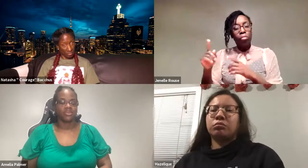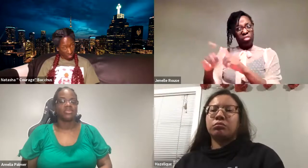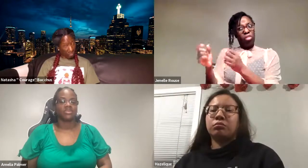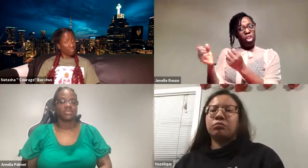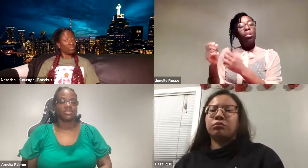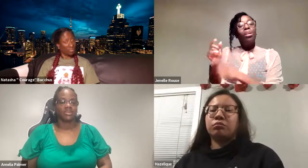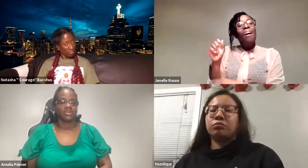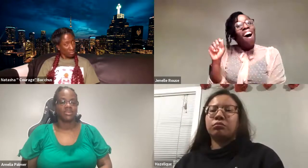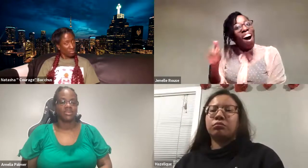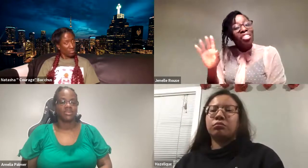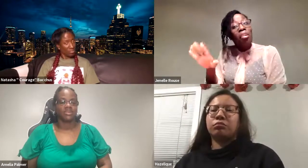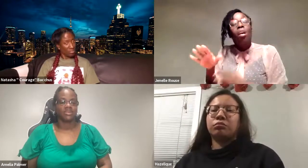in terms of when you meet someone